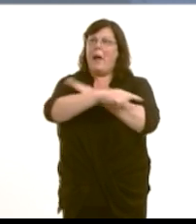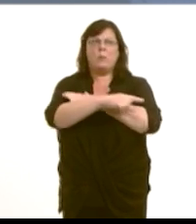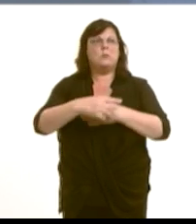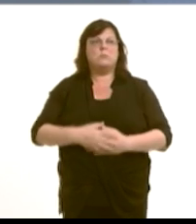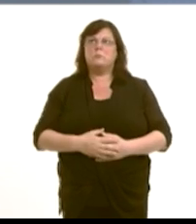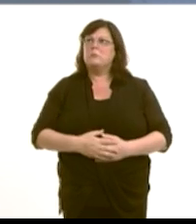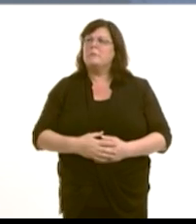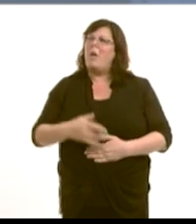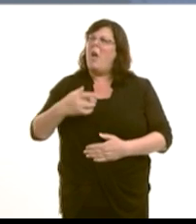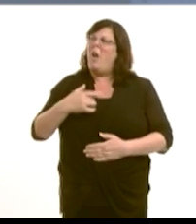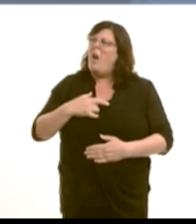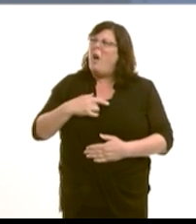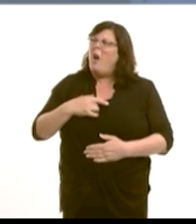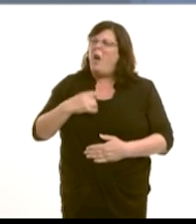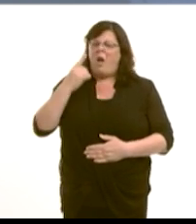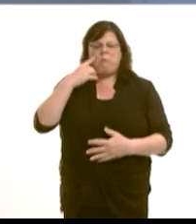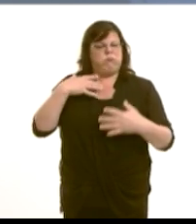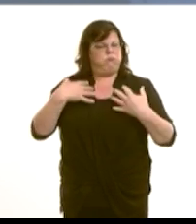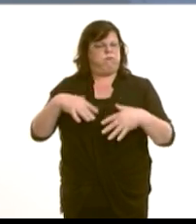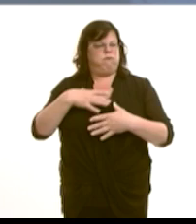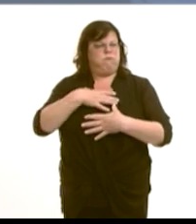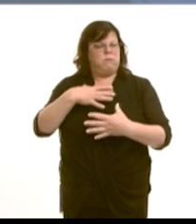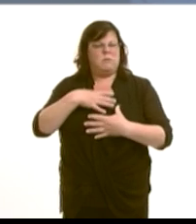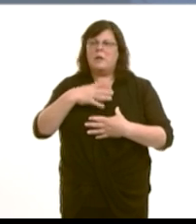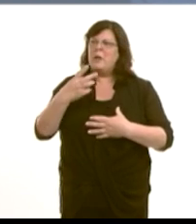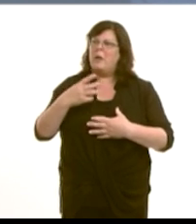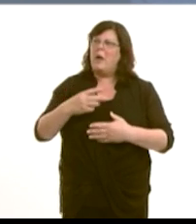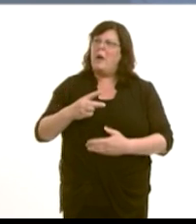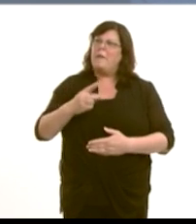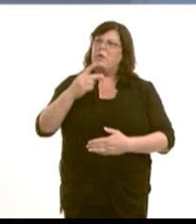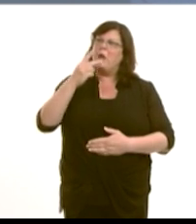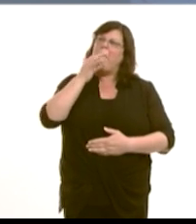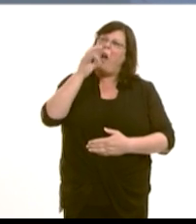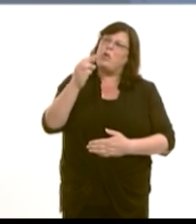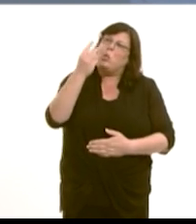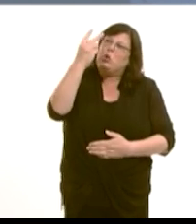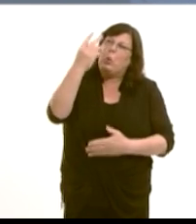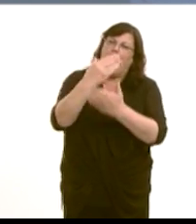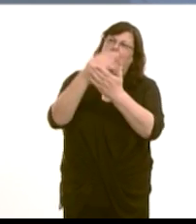I find it absolutely amazing, after two very clear questionsóone to distance yourself